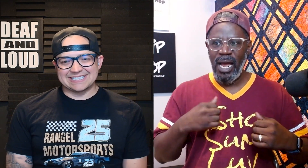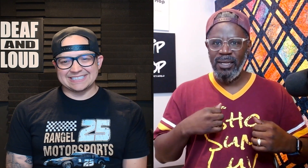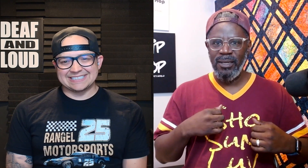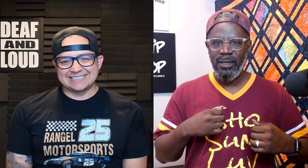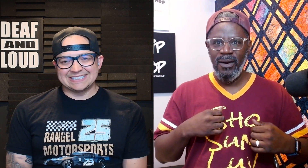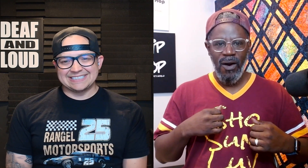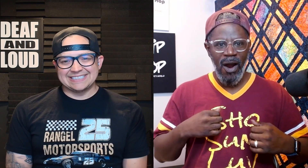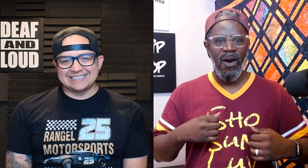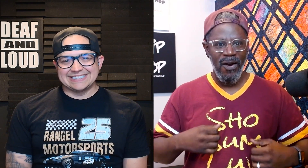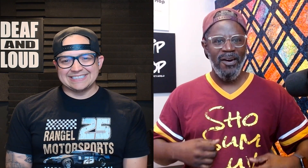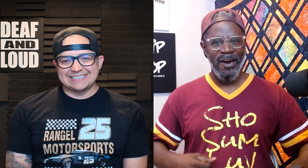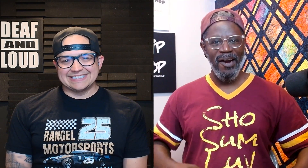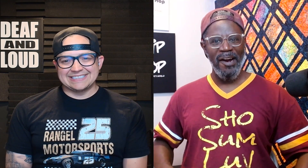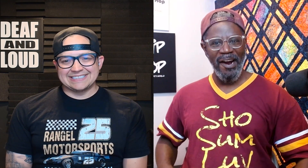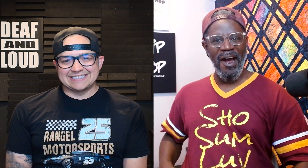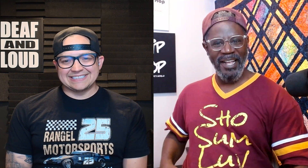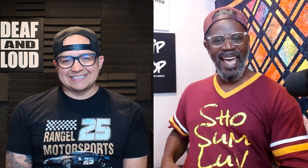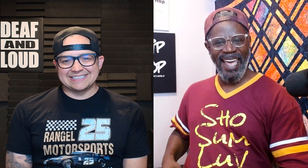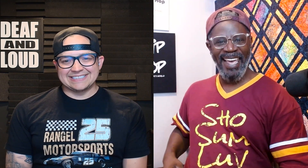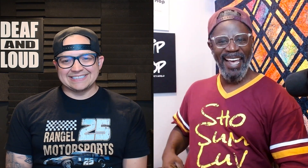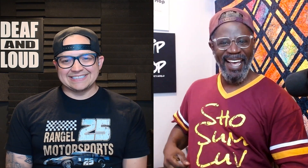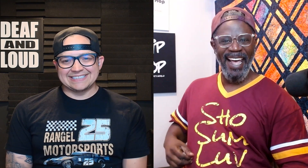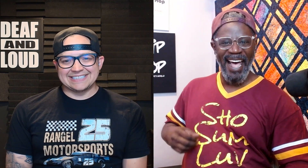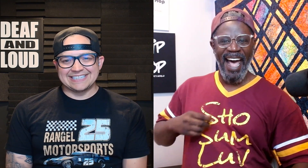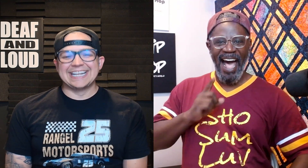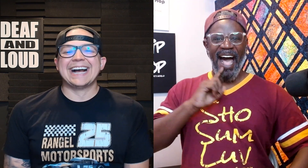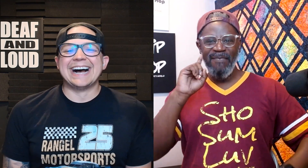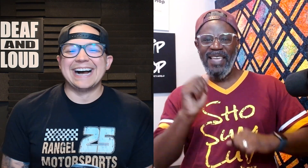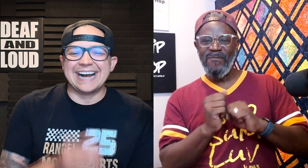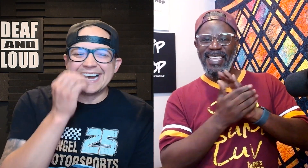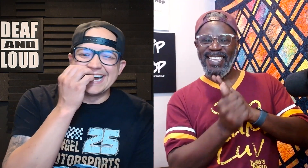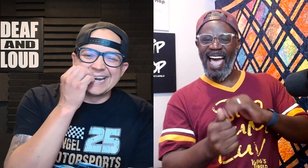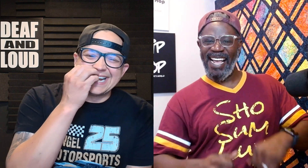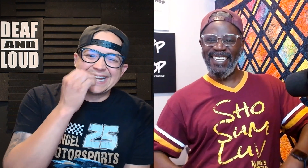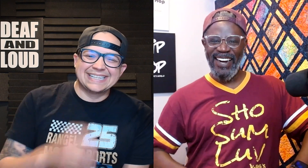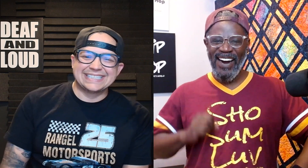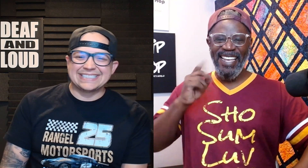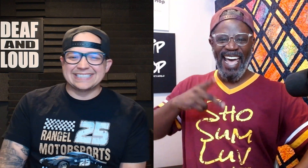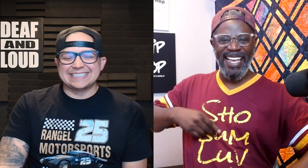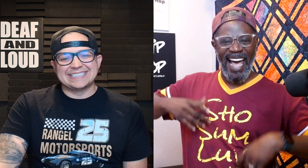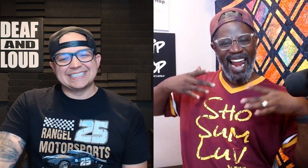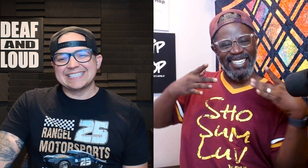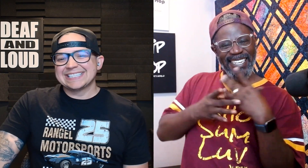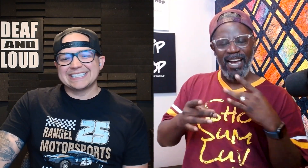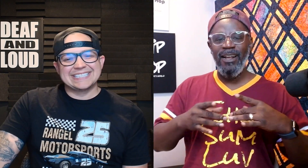realized, oh, okay! I'm Deaf with a talent! Okay, I got skill!